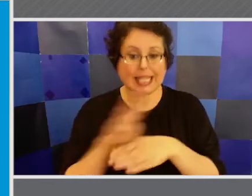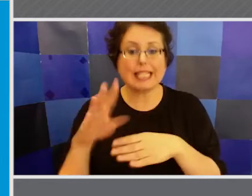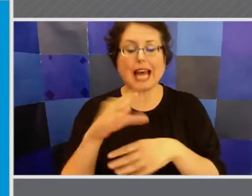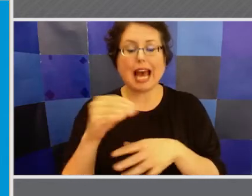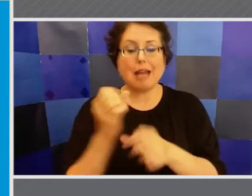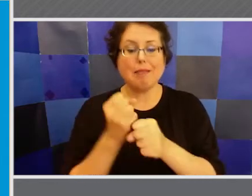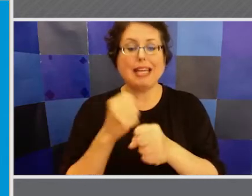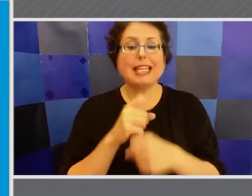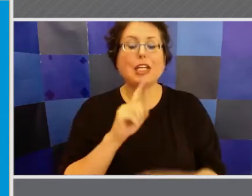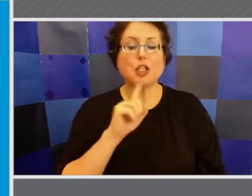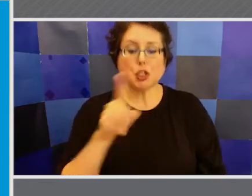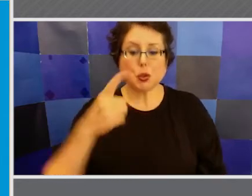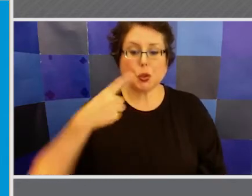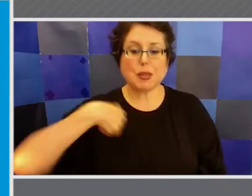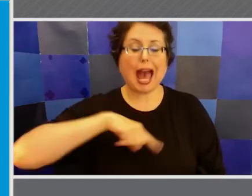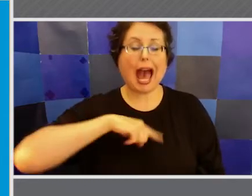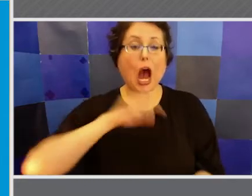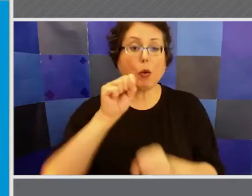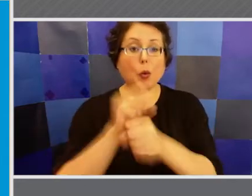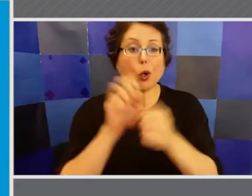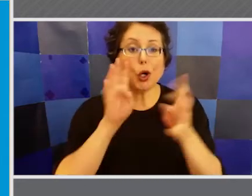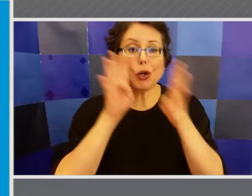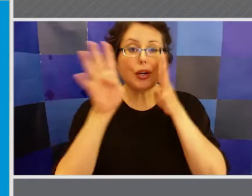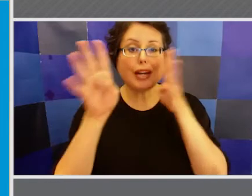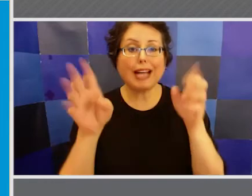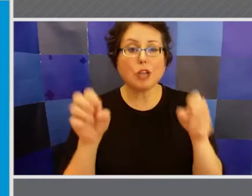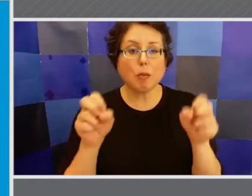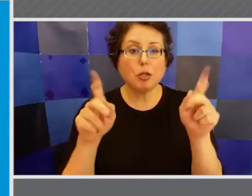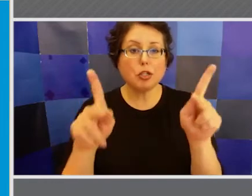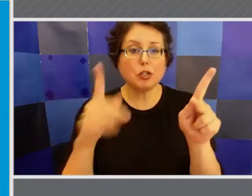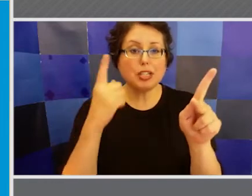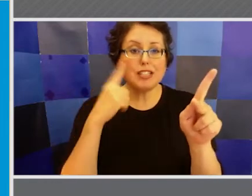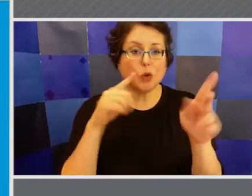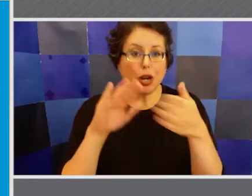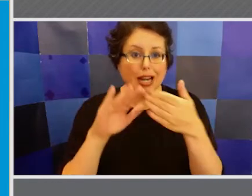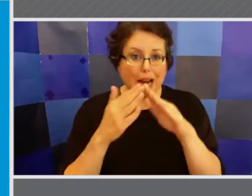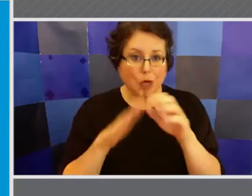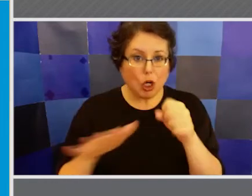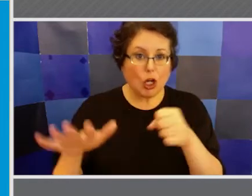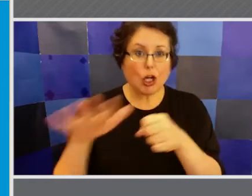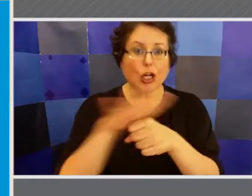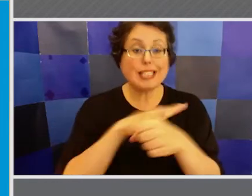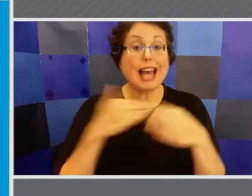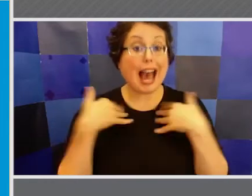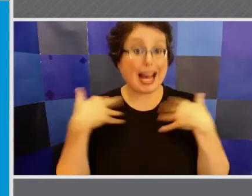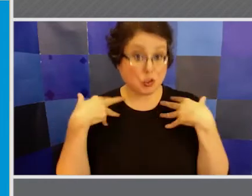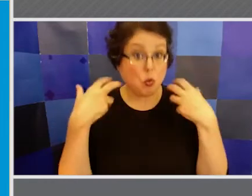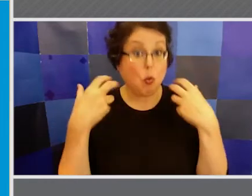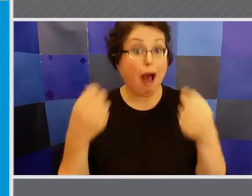the opportunities for our neighborhoods to keep the wealth and generation and economic